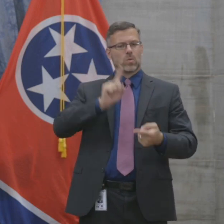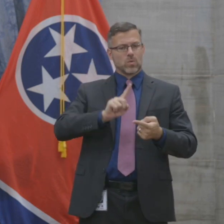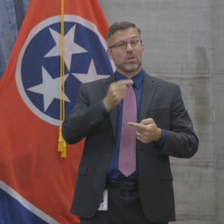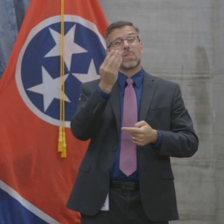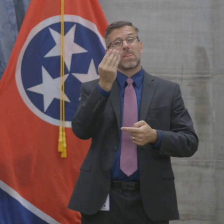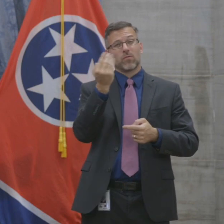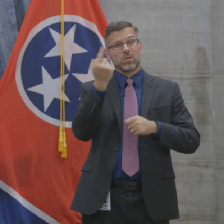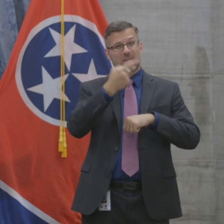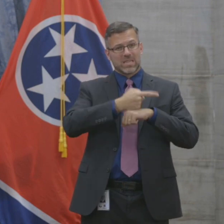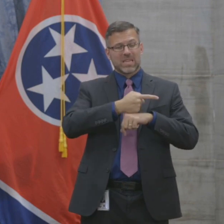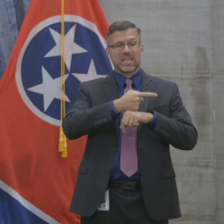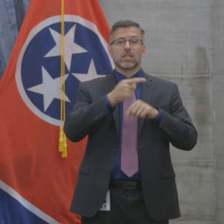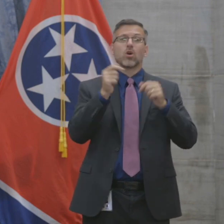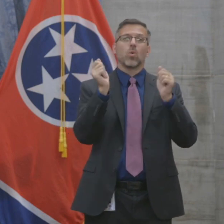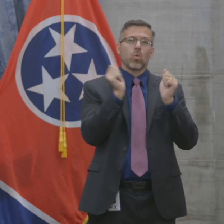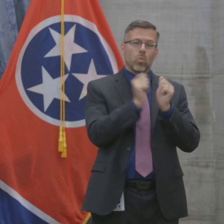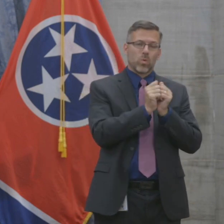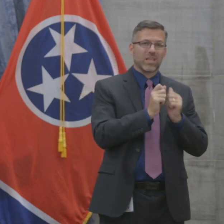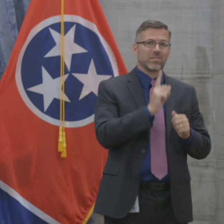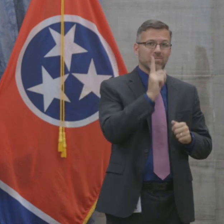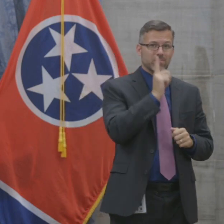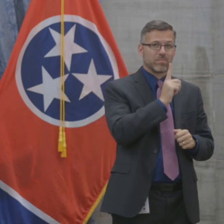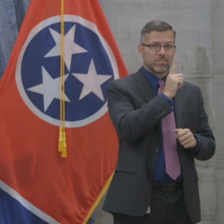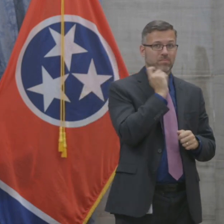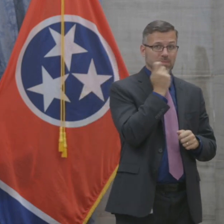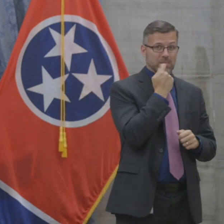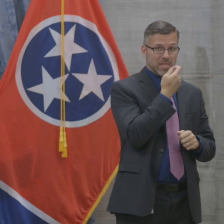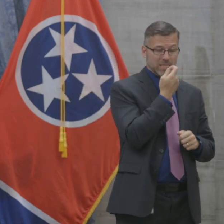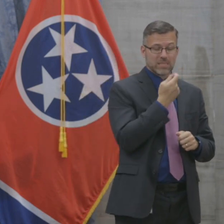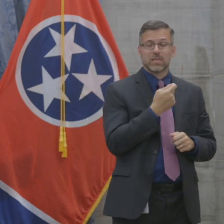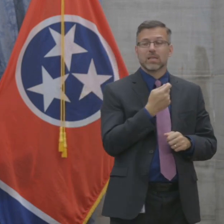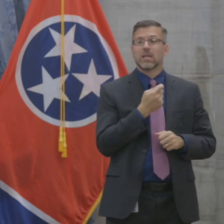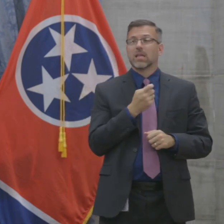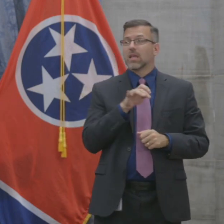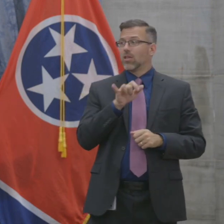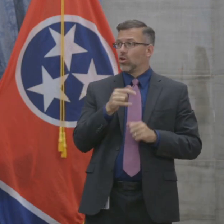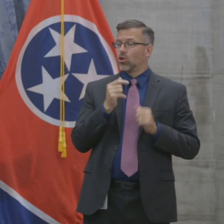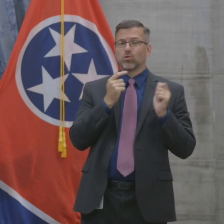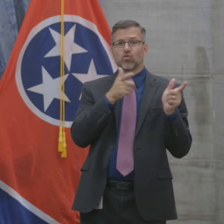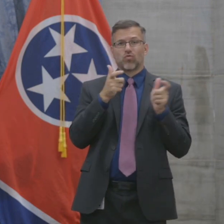and need that interaction. As the governor mentioned, many, if